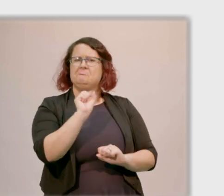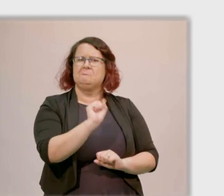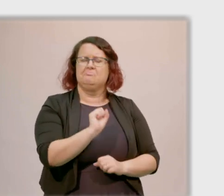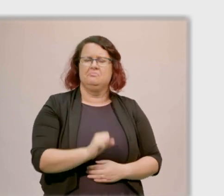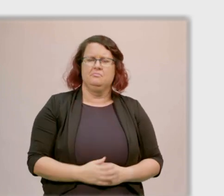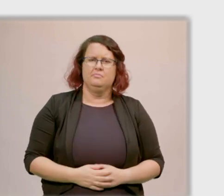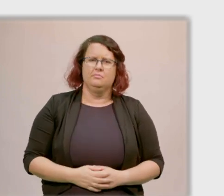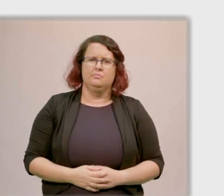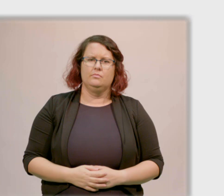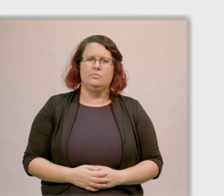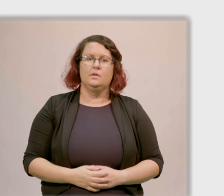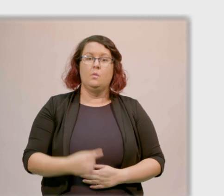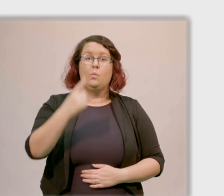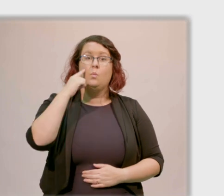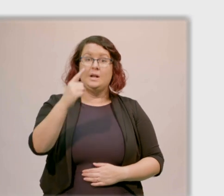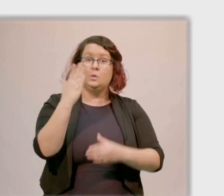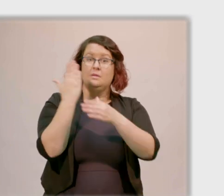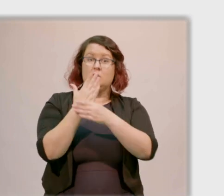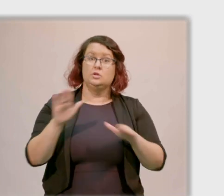When you look at the image of the shark,